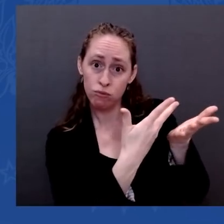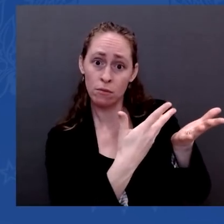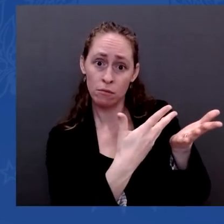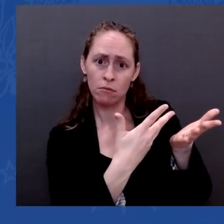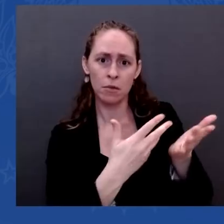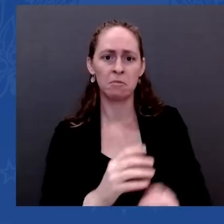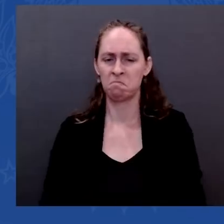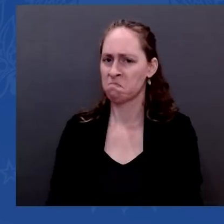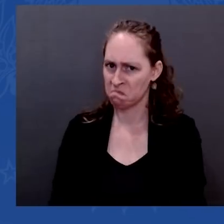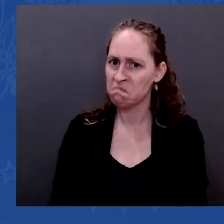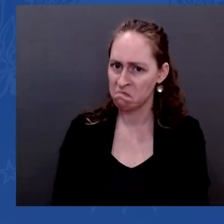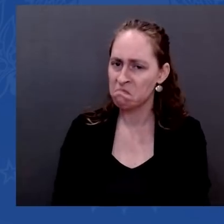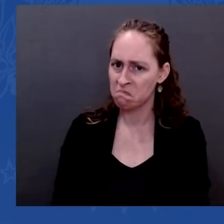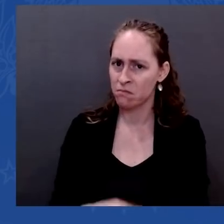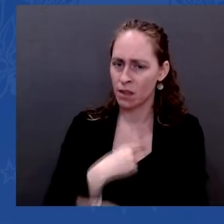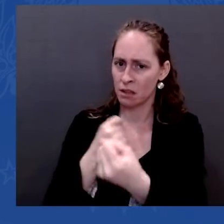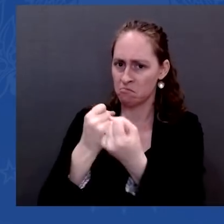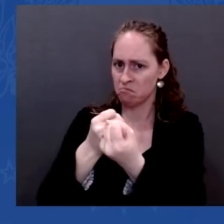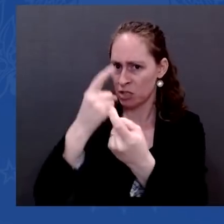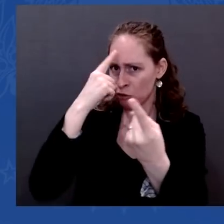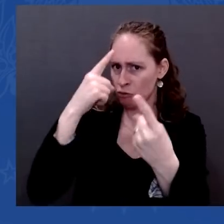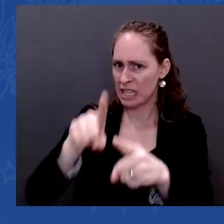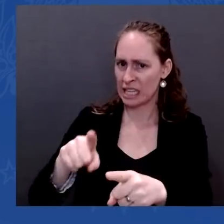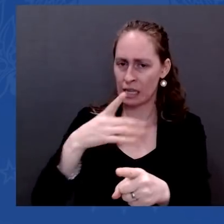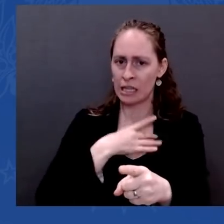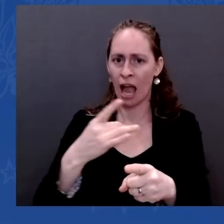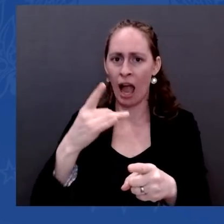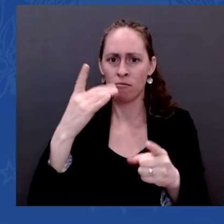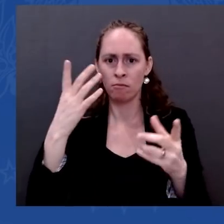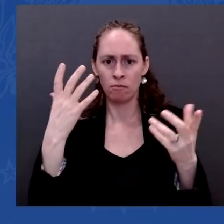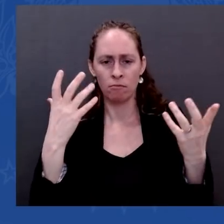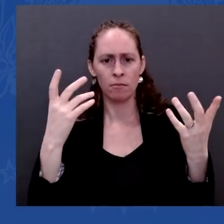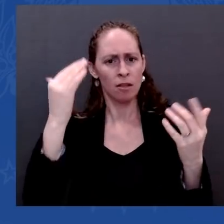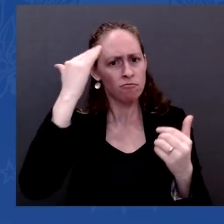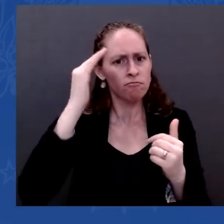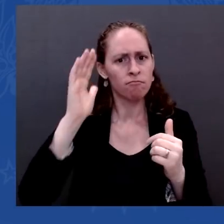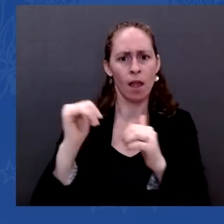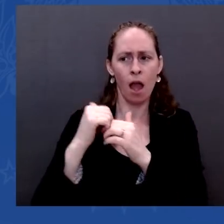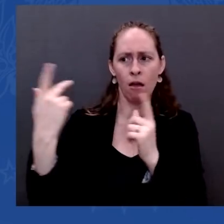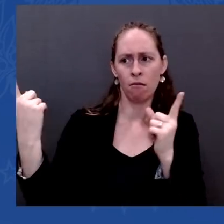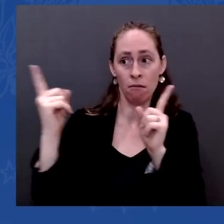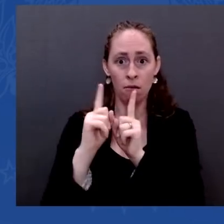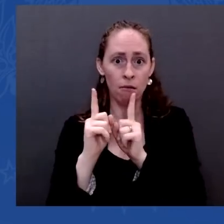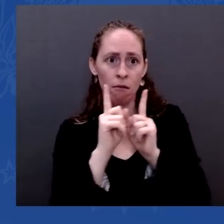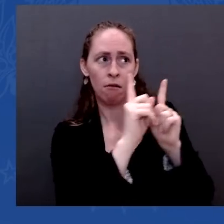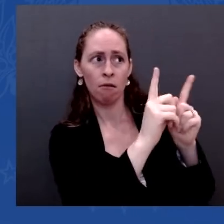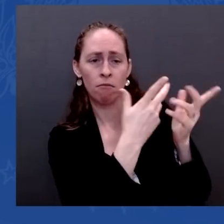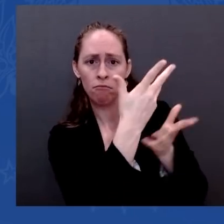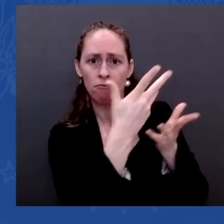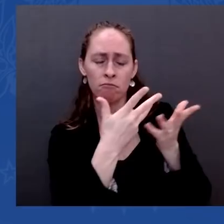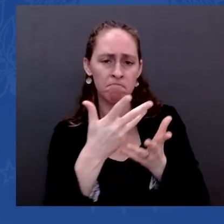and we stand side by side in this approach. We also talked about many other topics that are important for us today,